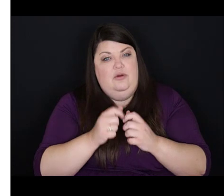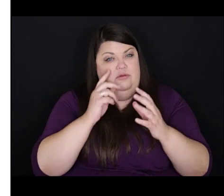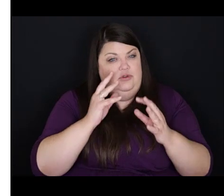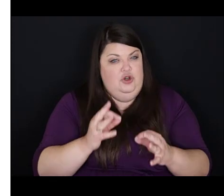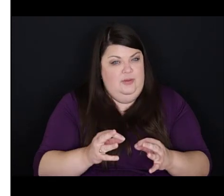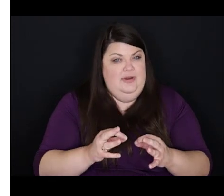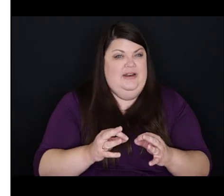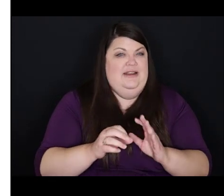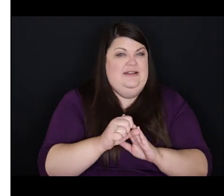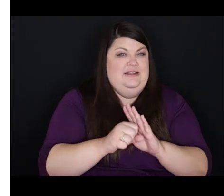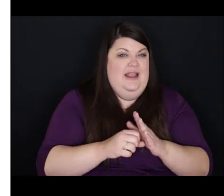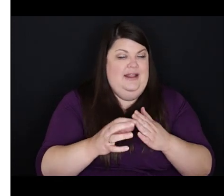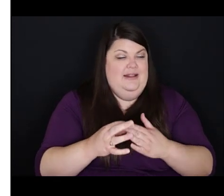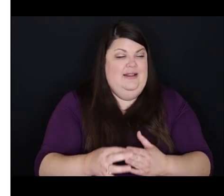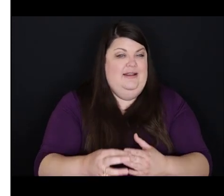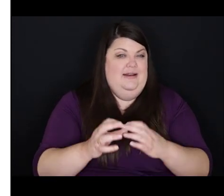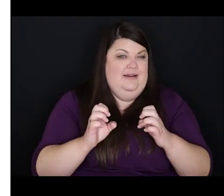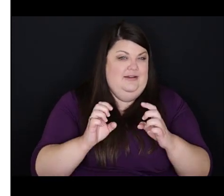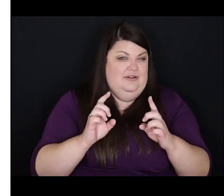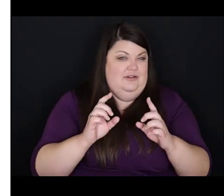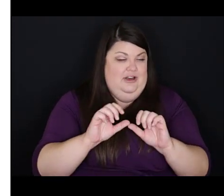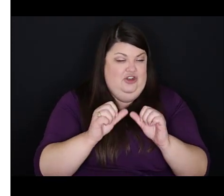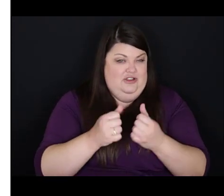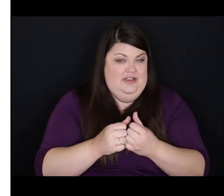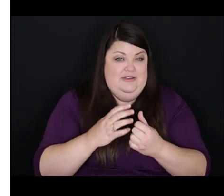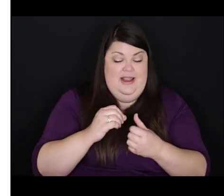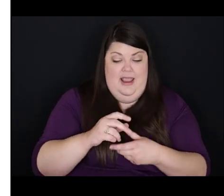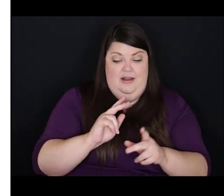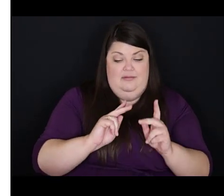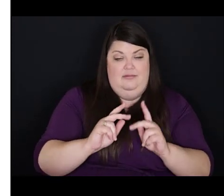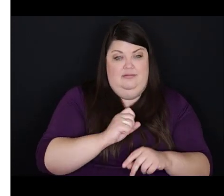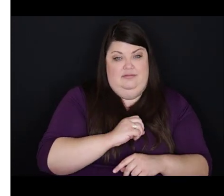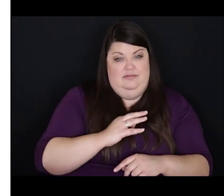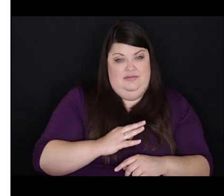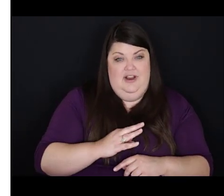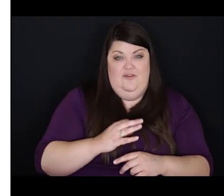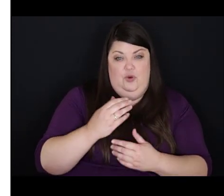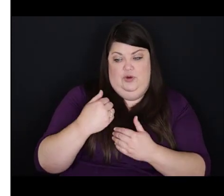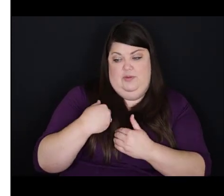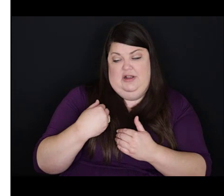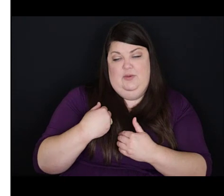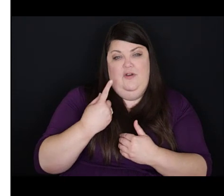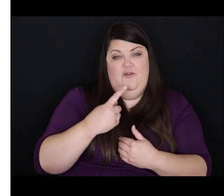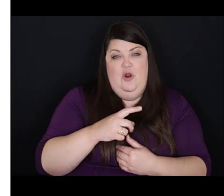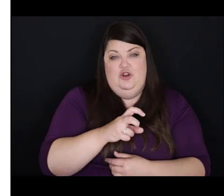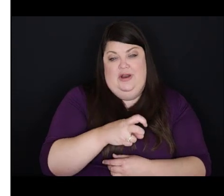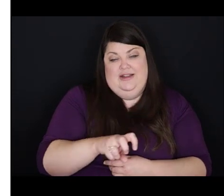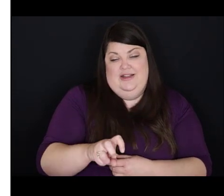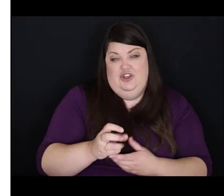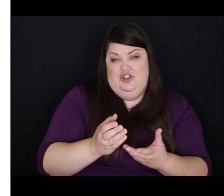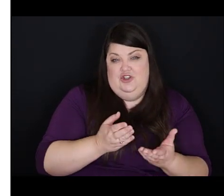qualified personnel responsible for transition services and pre-employment transition services;